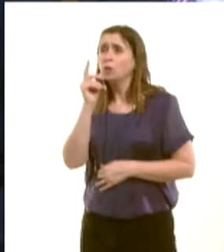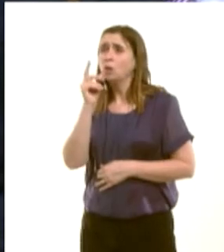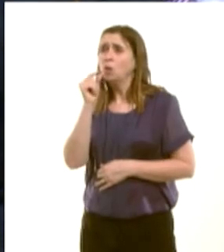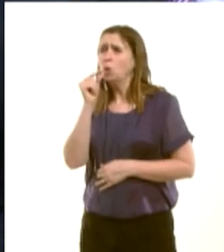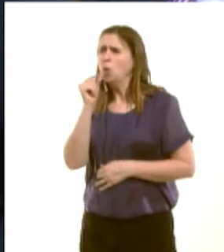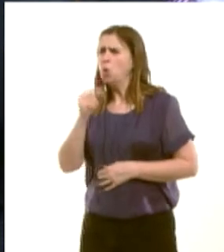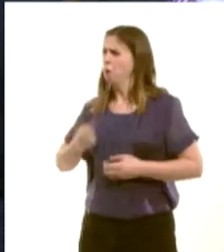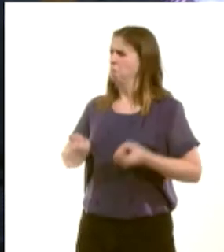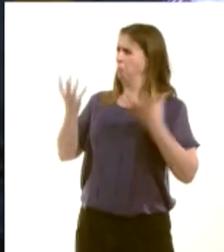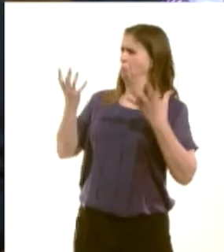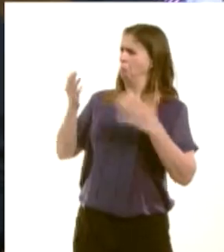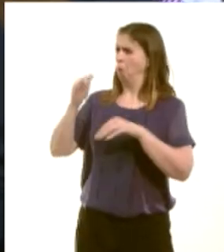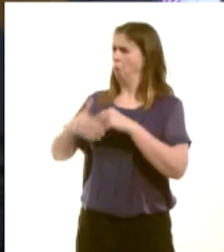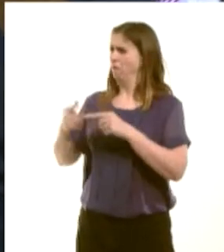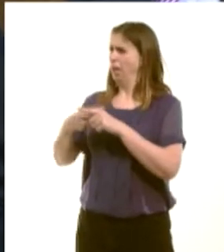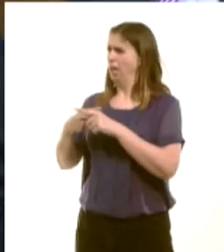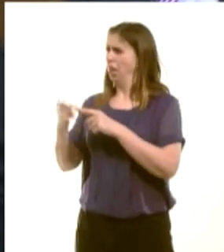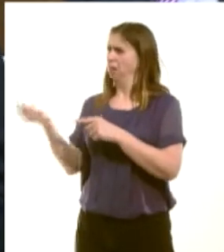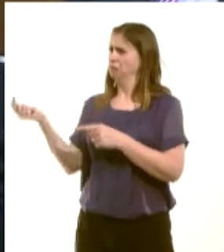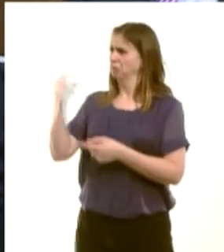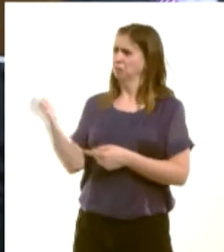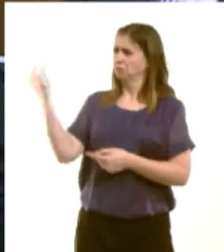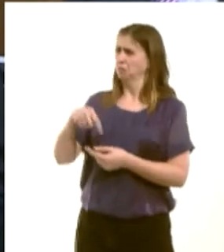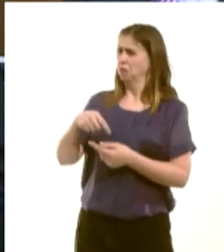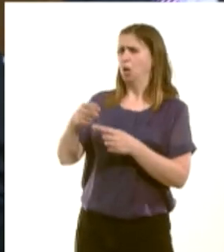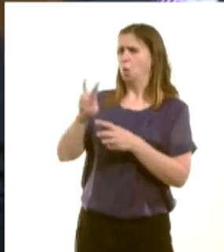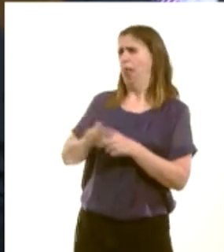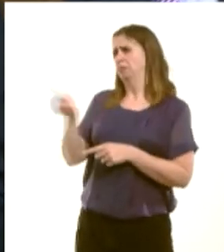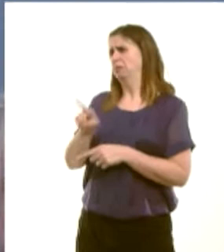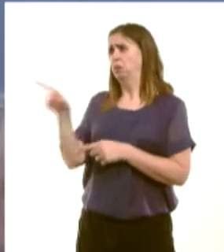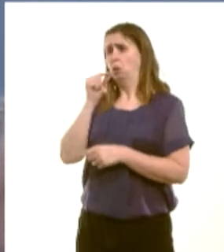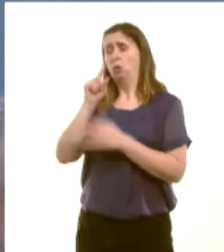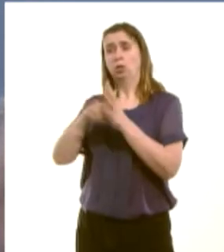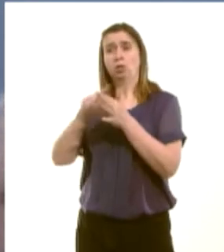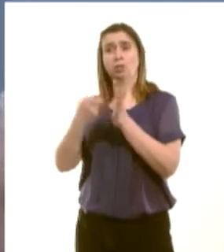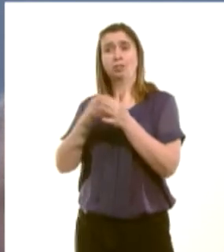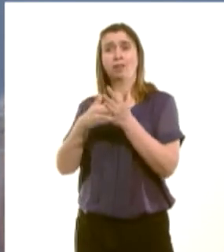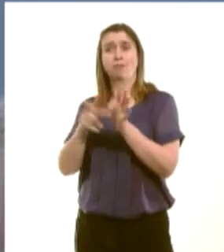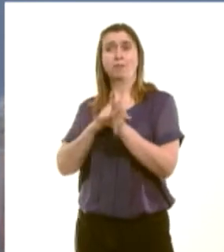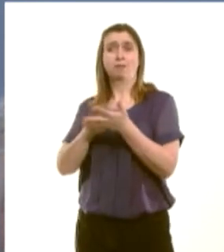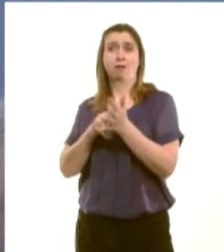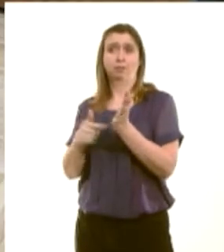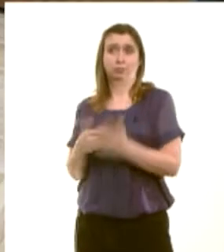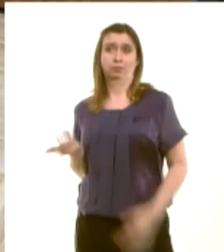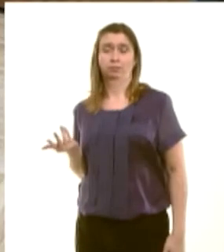NHS paying for those patients, is Jeremy Hunt. I can say clearly to him, and itís important